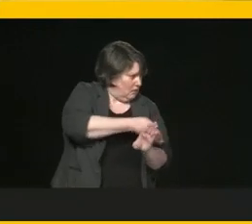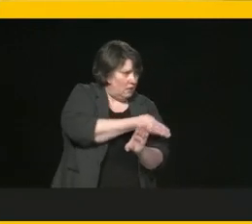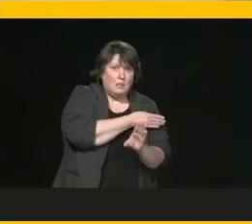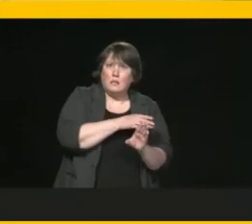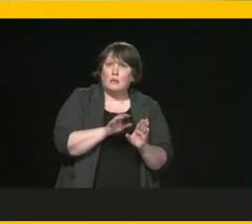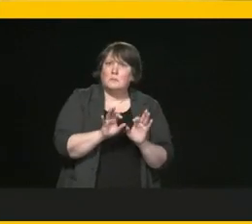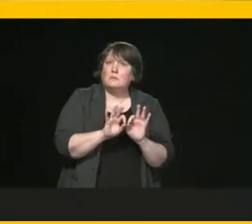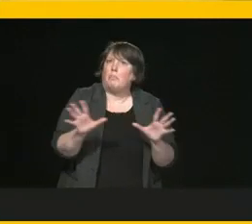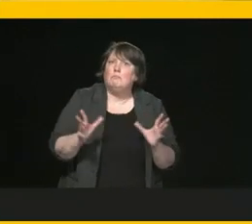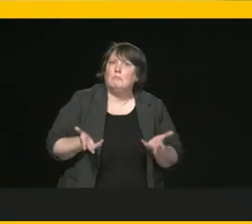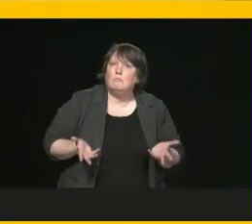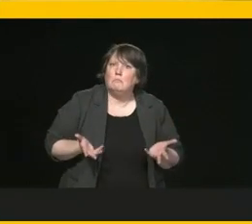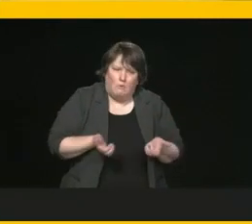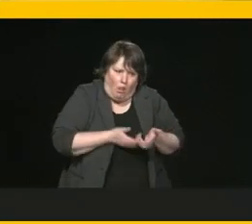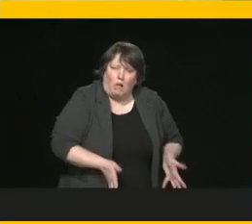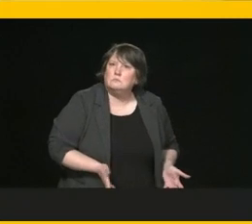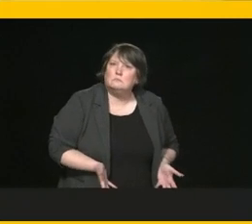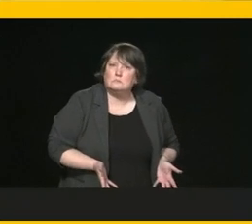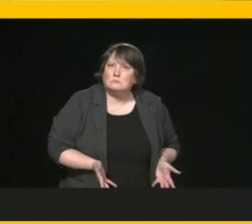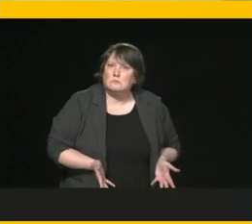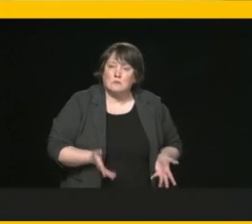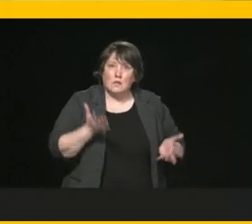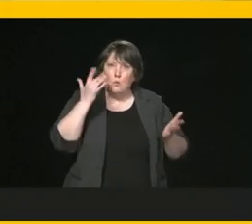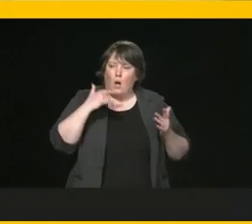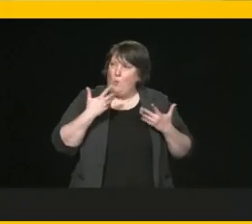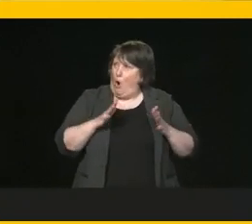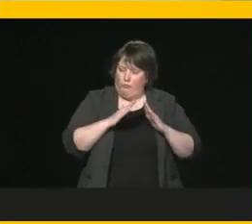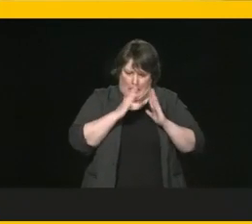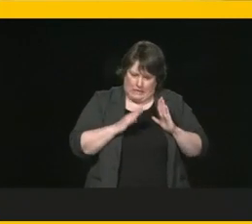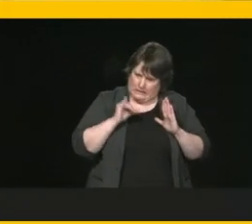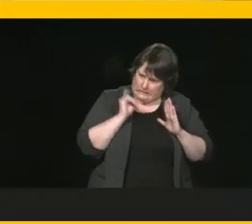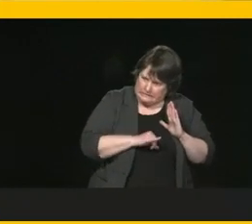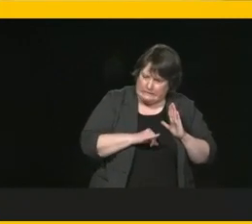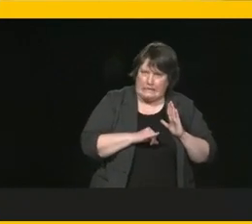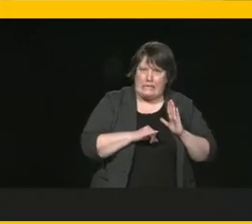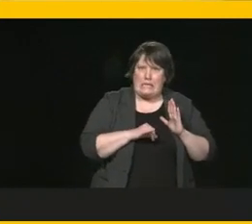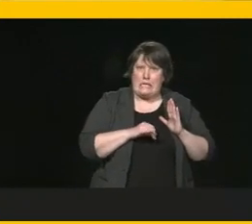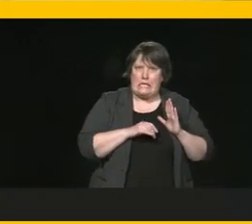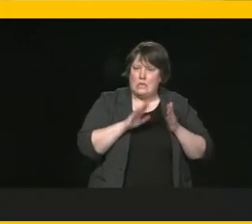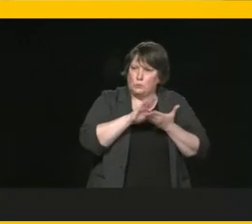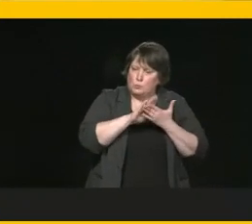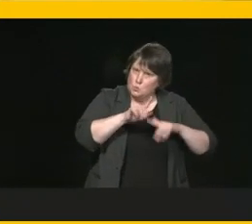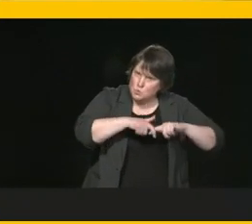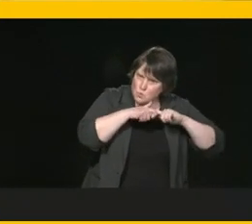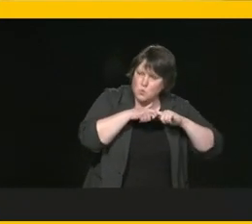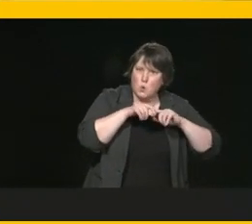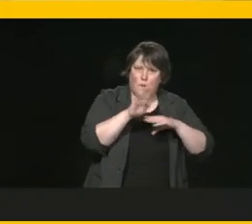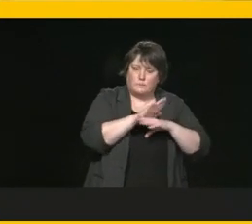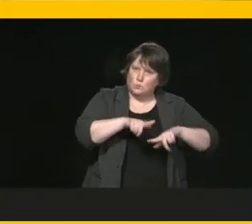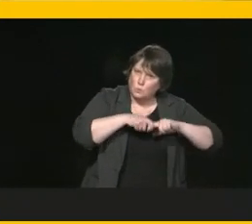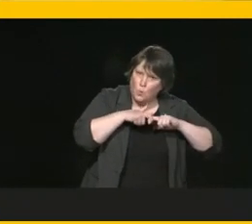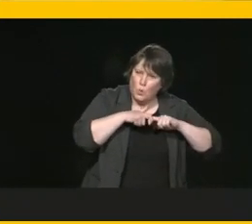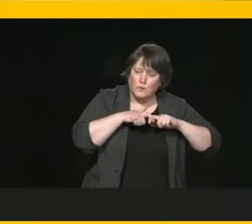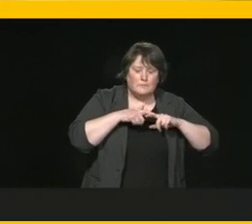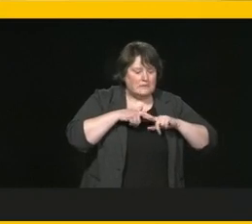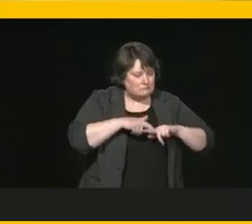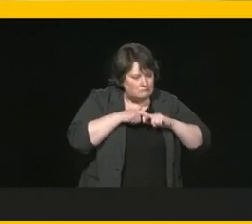IF WE RE-OPEN TOO SOON, EVERYTHING WE'RE DOING RIGHT NOW MIGHT BE FOR NOTHING. WE ARE MAKING SACRIFICES.